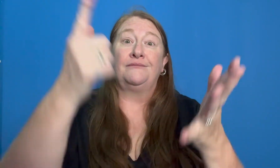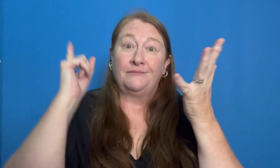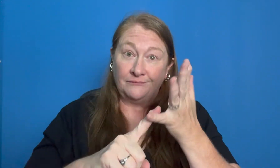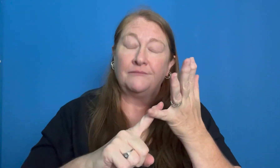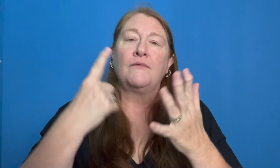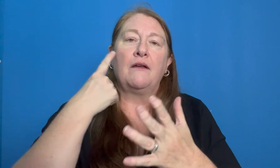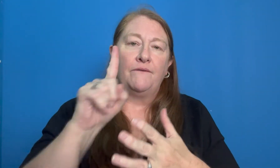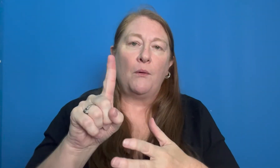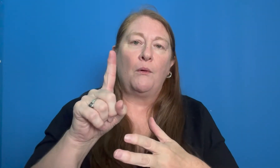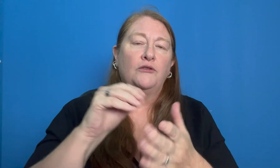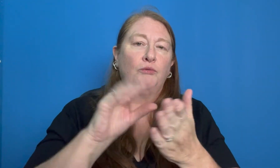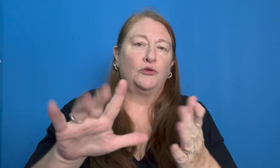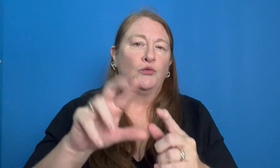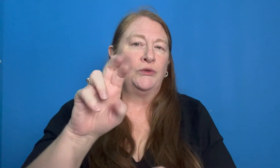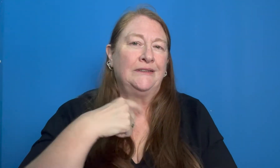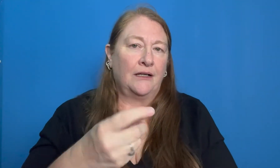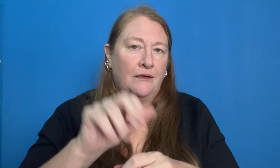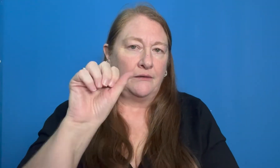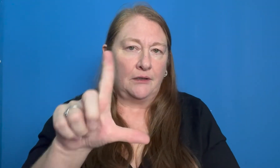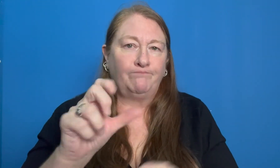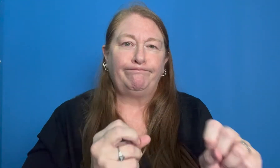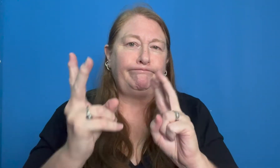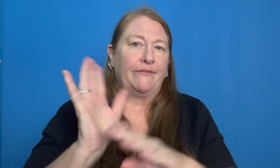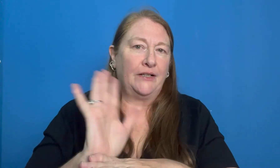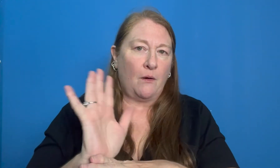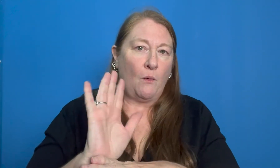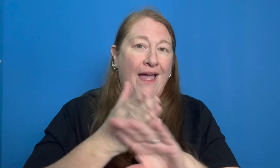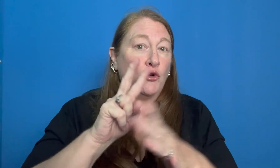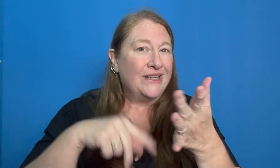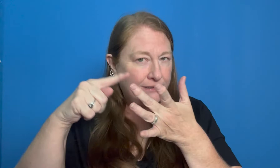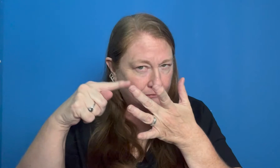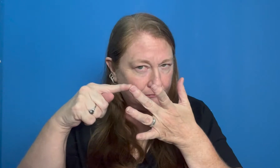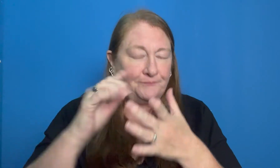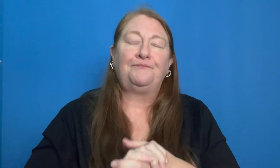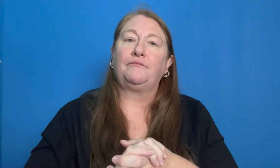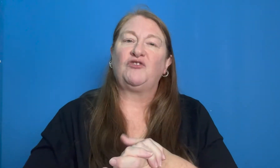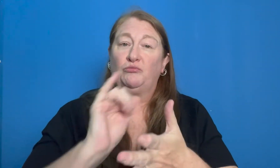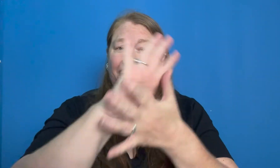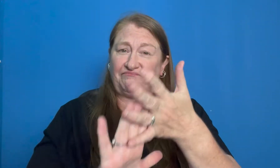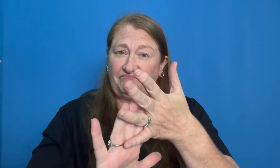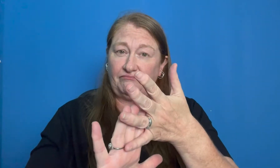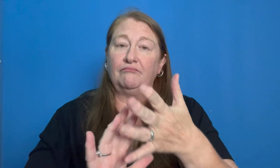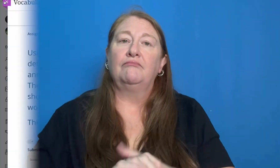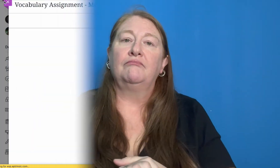and another assignment submission link for the students to retell the story in ASL. These are the lessons and assignments within that module.